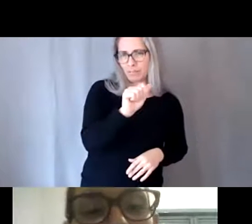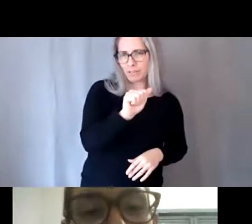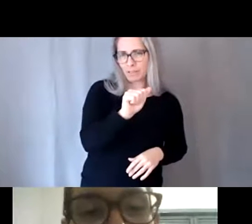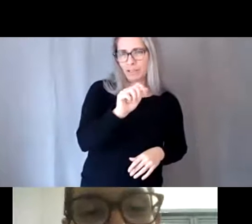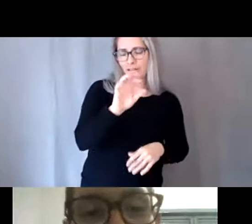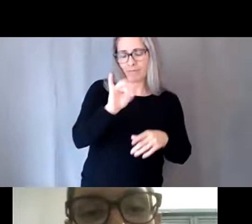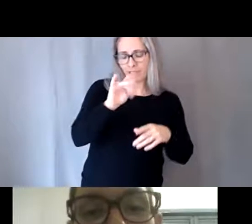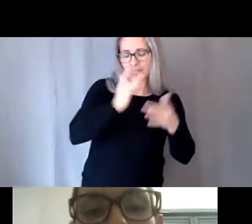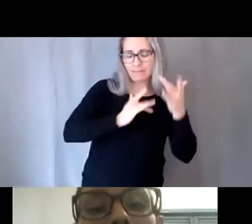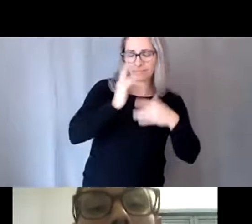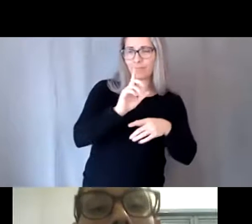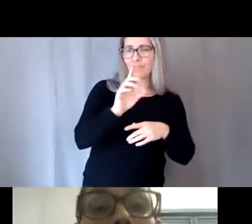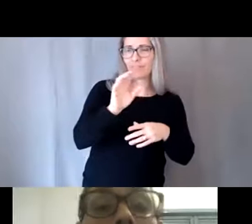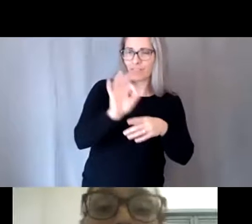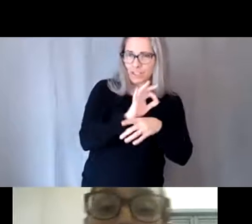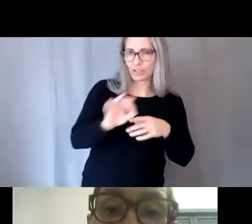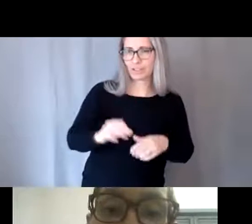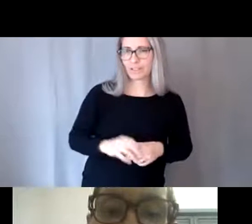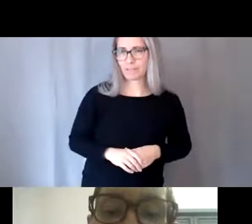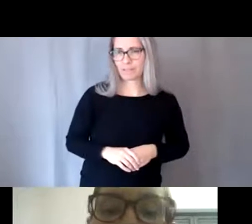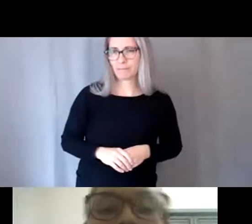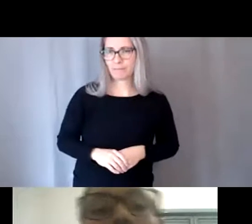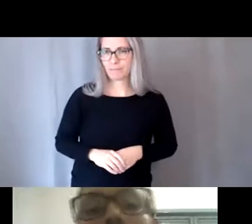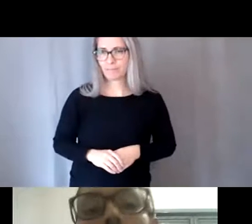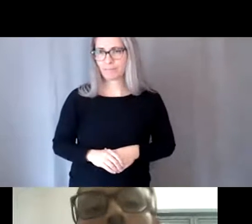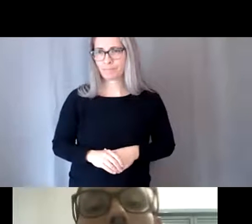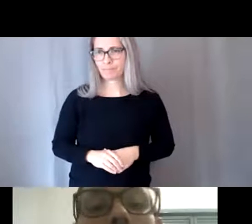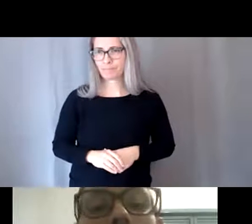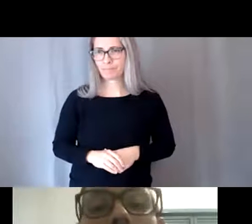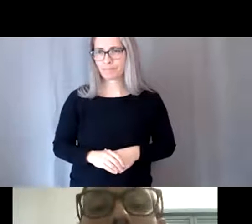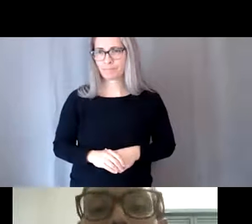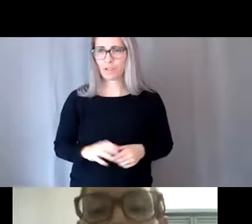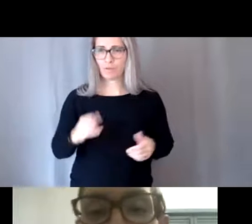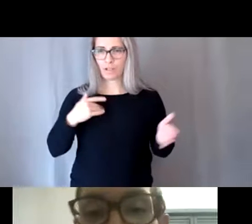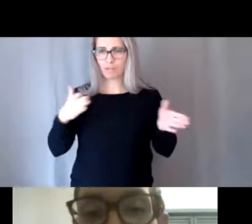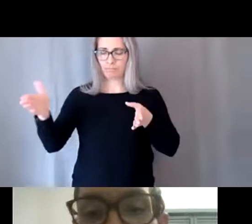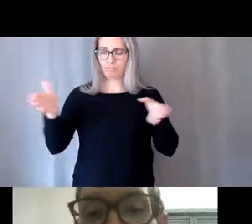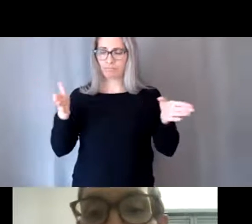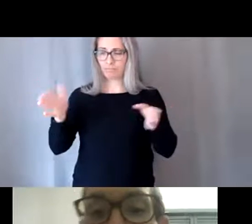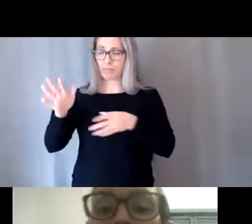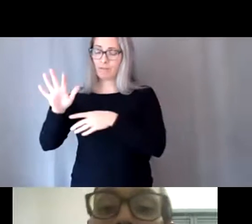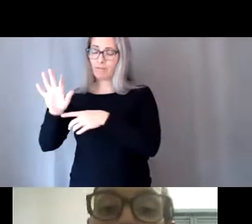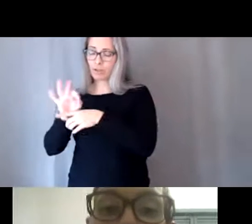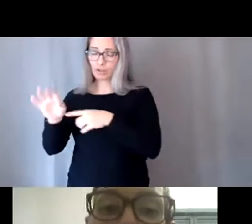functioning and disability we would have respectively functions